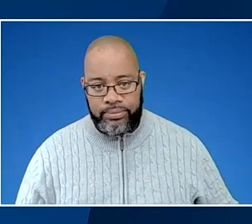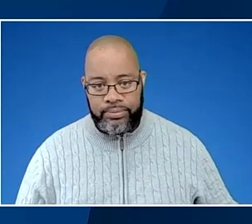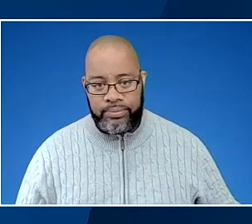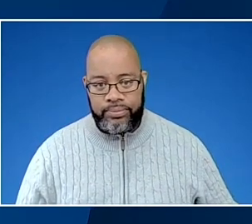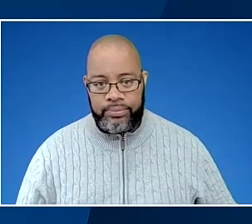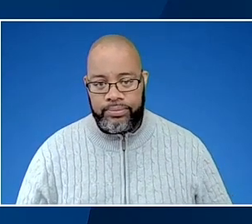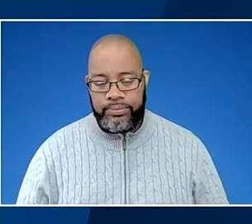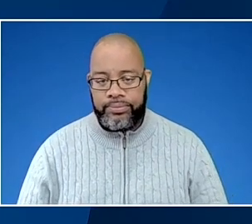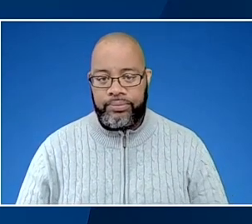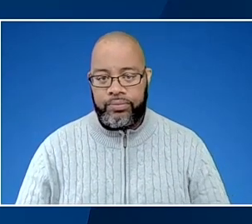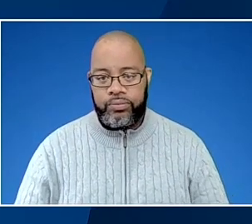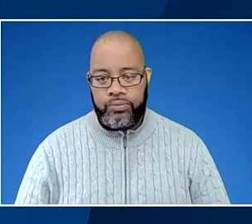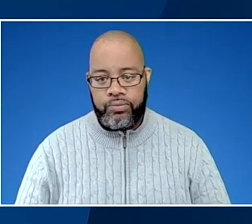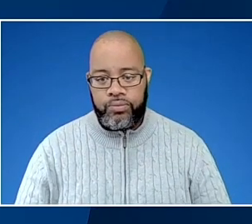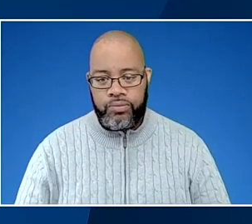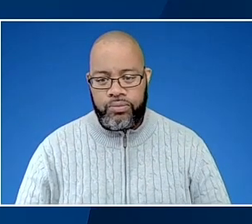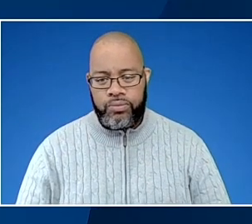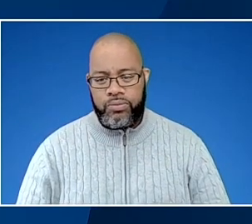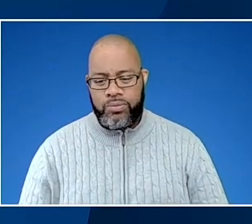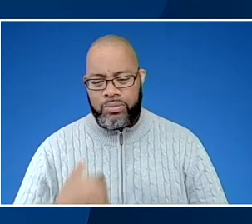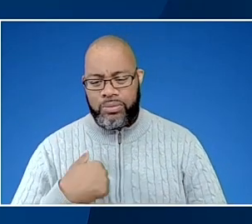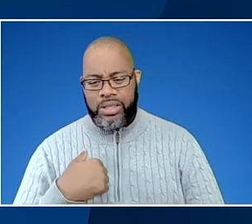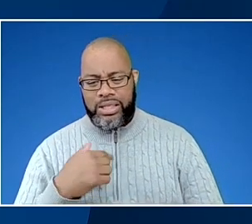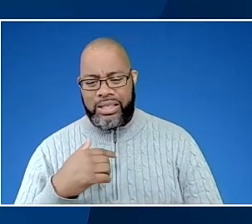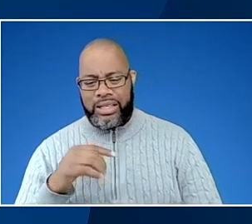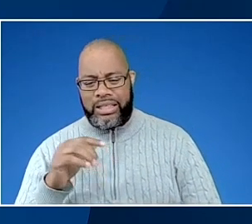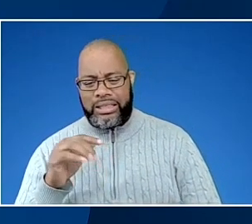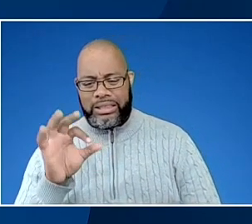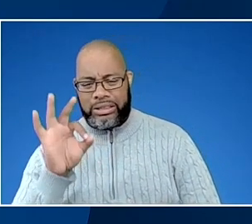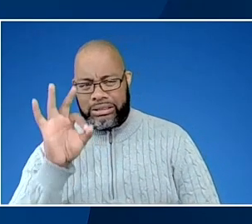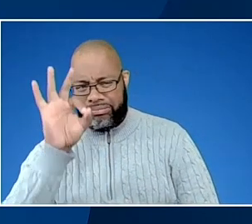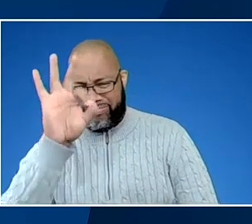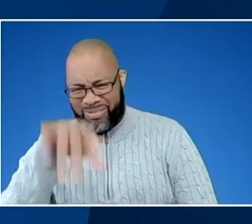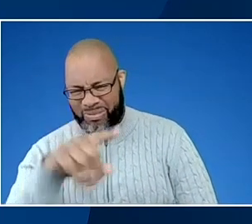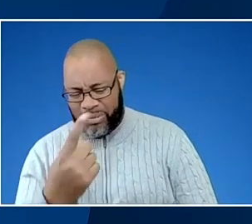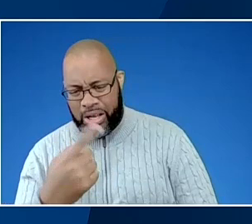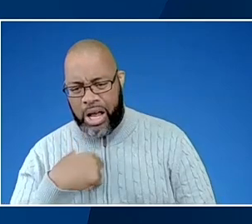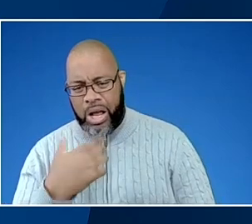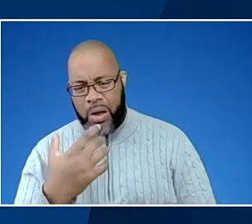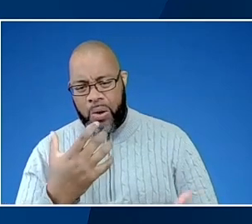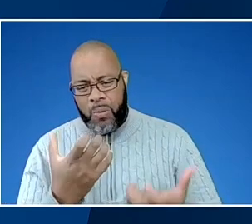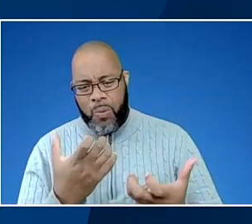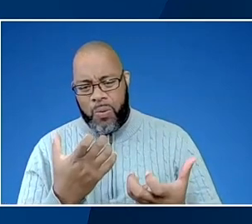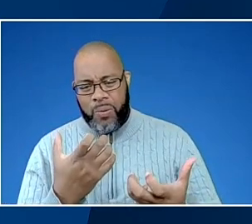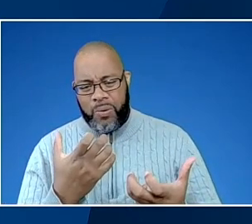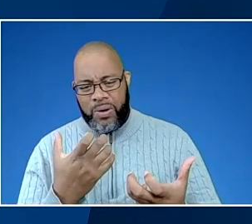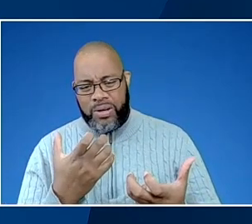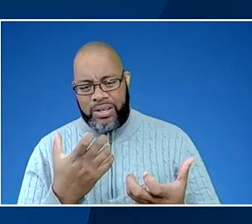Can I just jump in there really quick, Krystil? Sure. I just wanted to. I just wanted to- you know, I didn't talk about it earlier, but